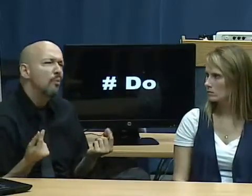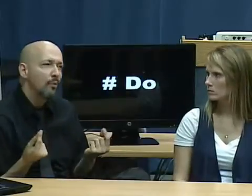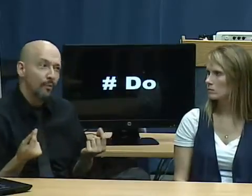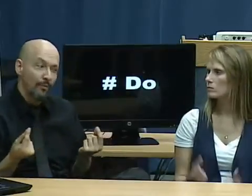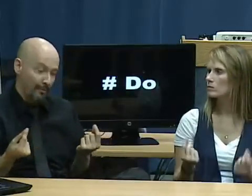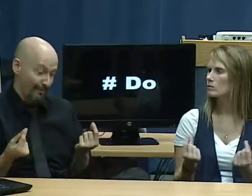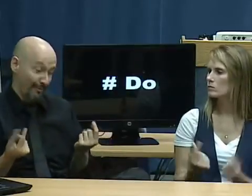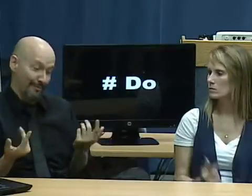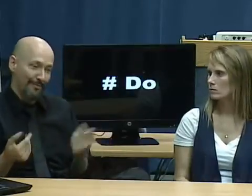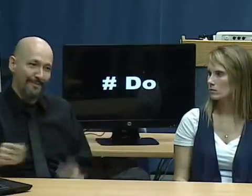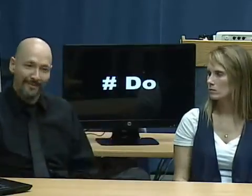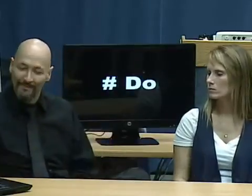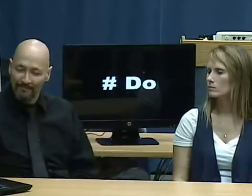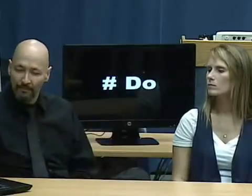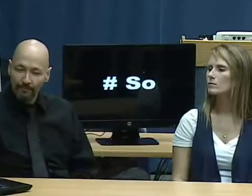Or, two hands. #DO